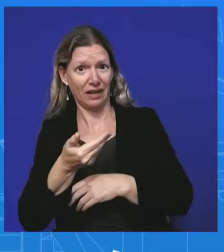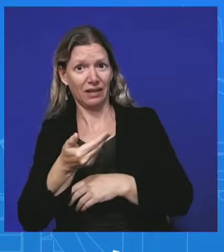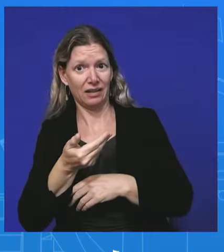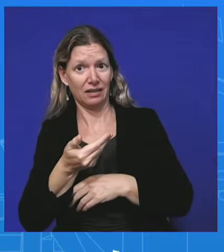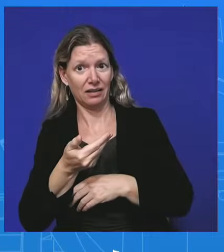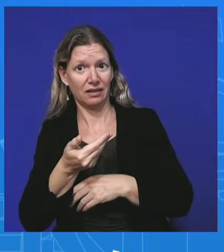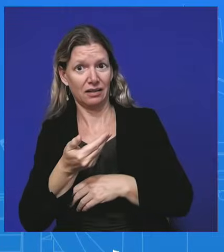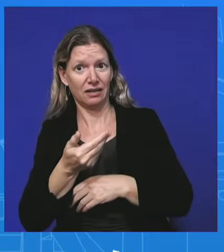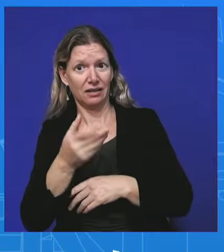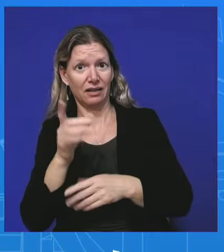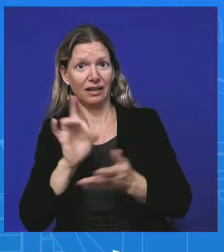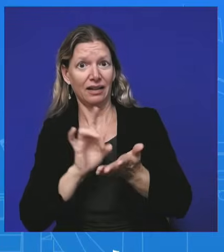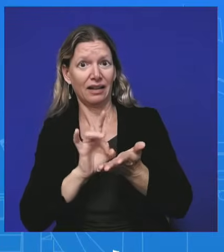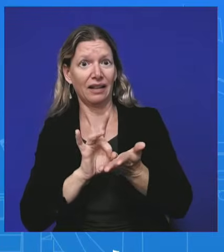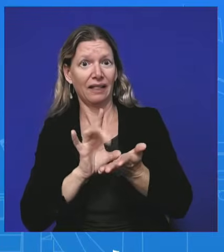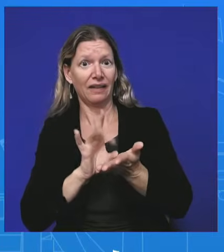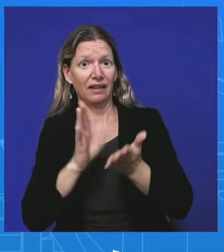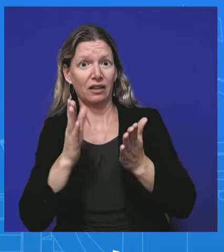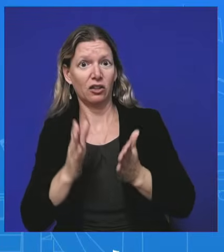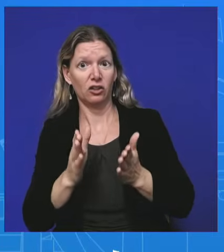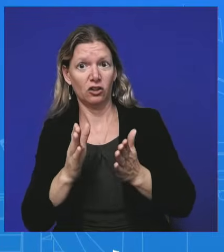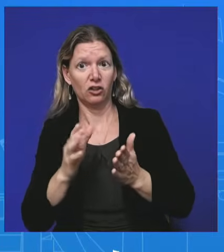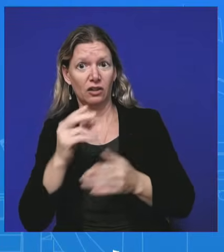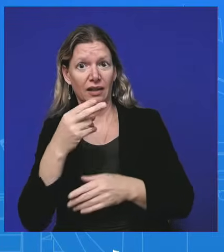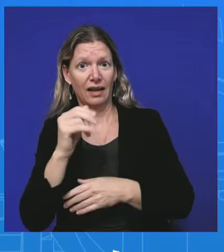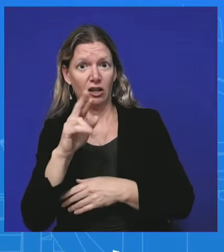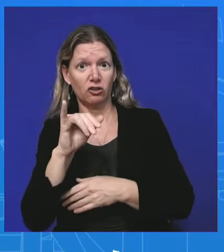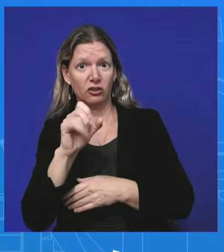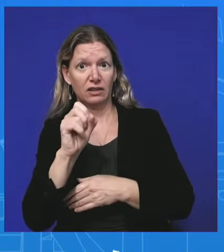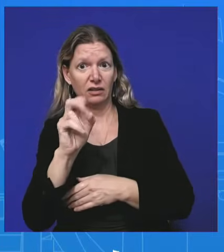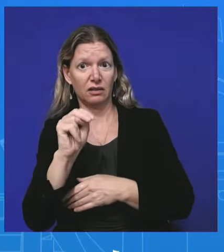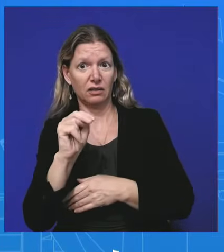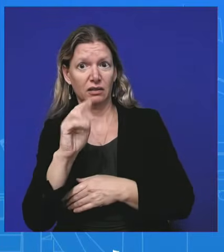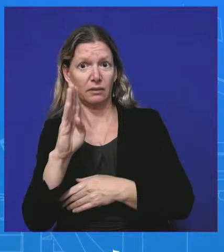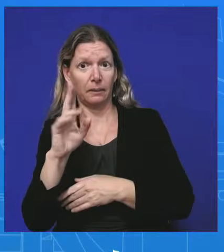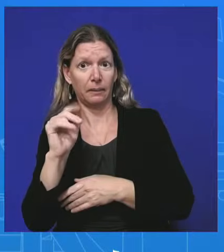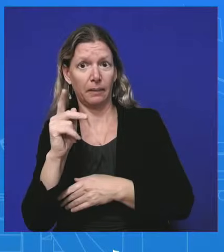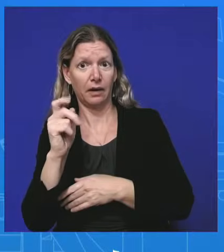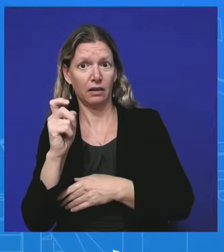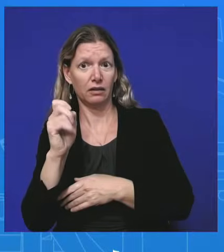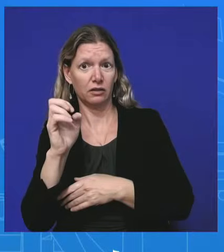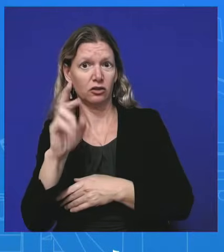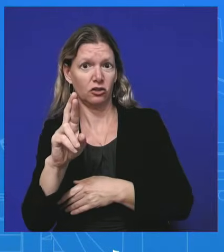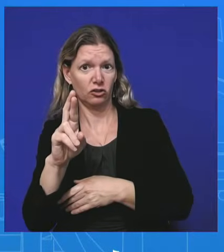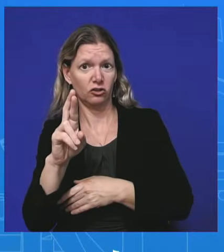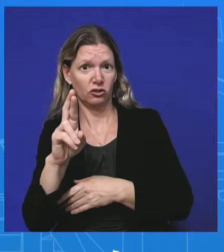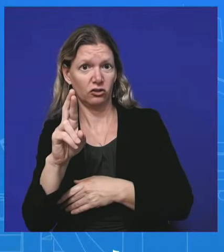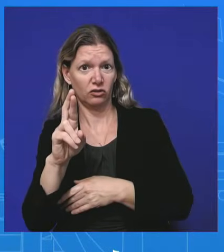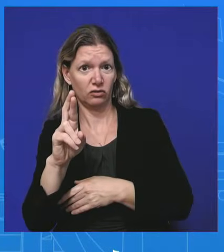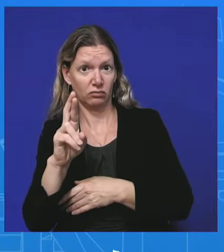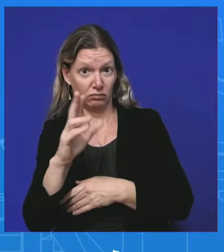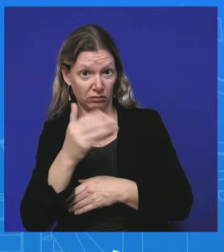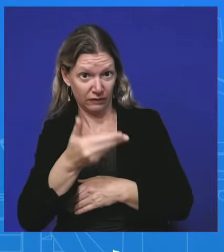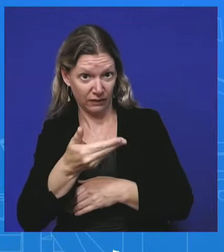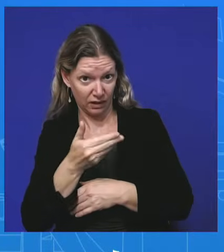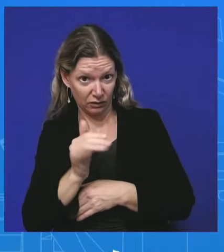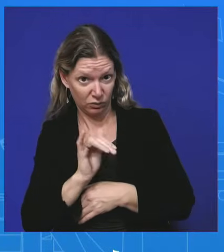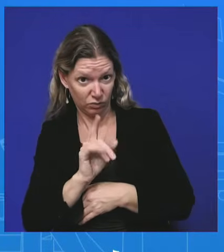you would have to, obviously -- what I can say is we invite the entire team, and we do that always. I don't have anything beyond that.